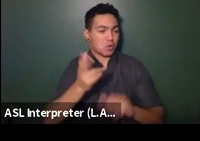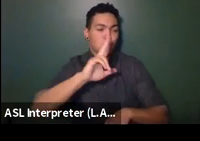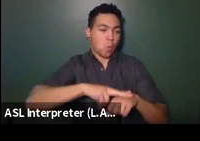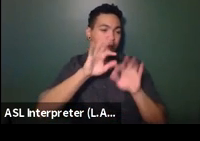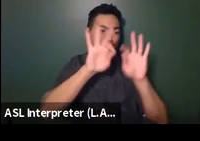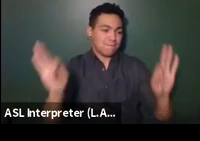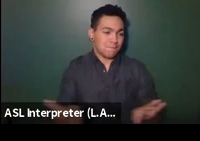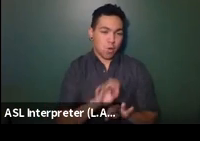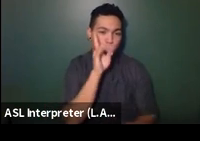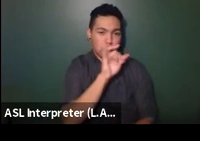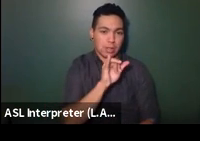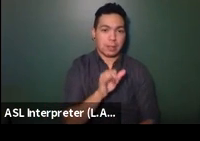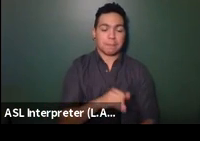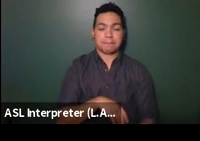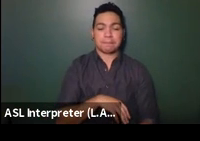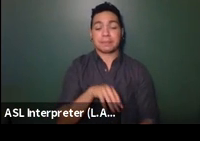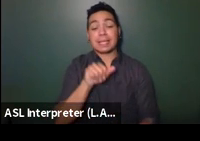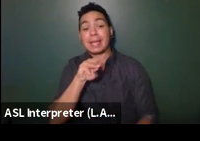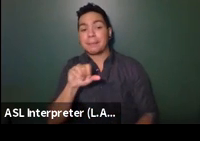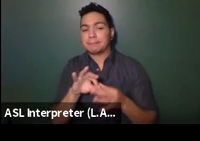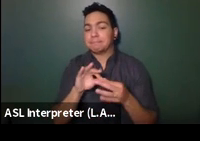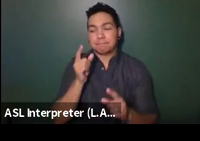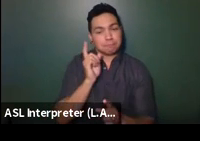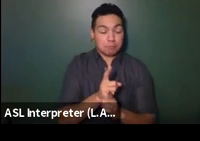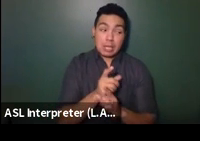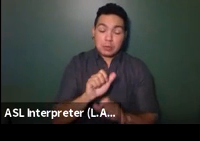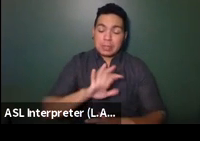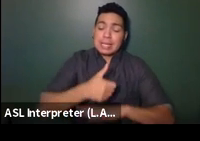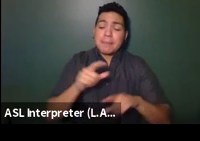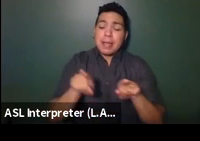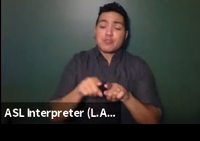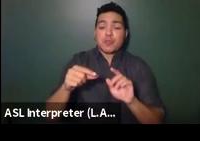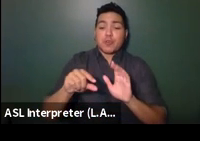ESD 189 - Amy Colburn: You would have to put you could still have it be a graded assignment. So if I had a form